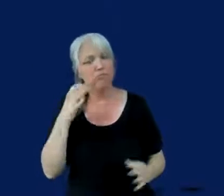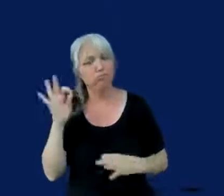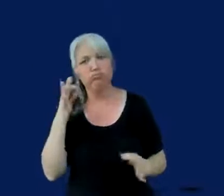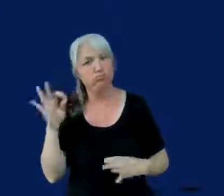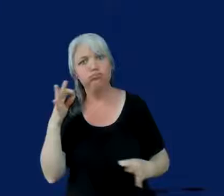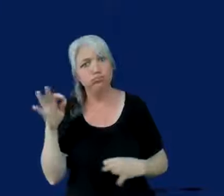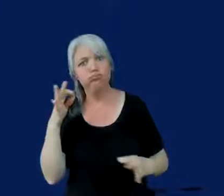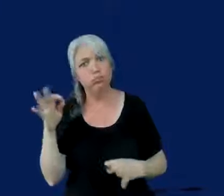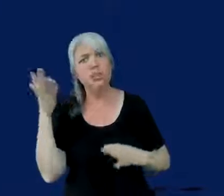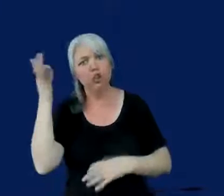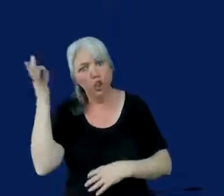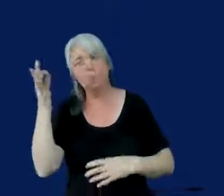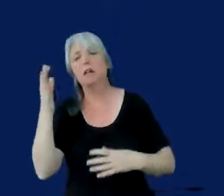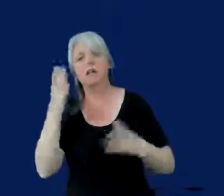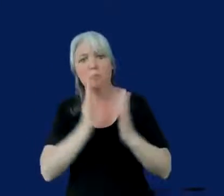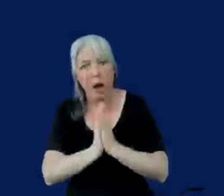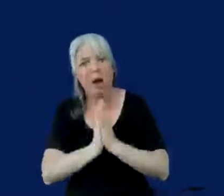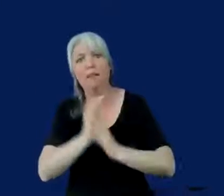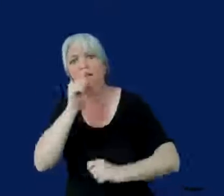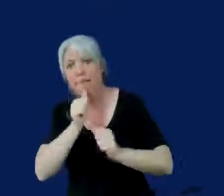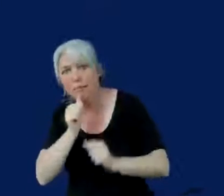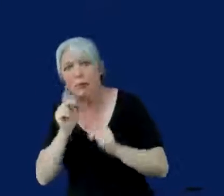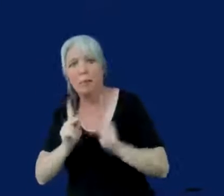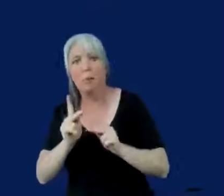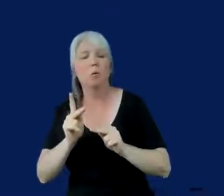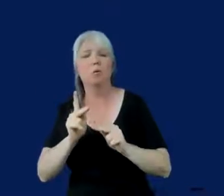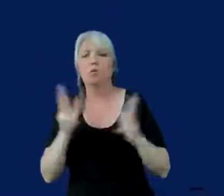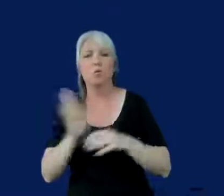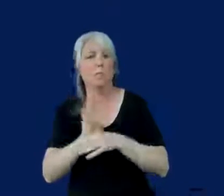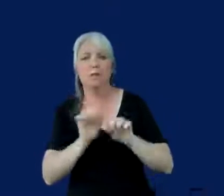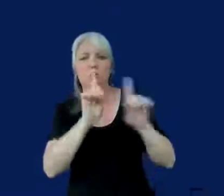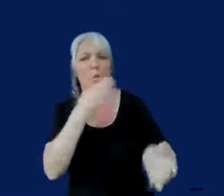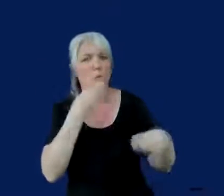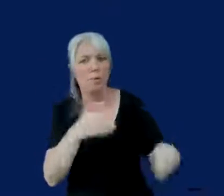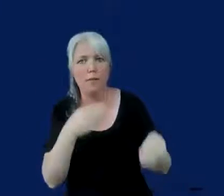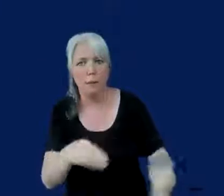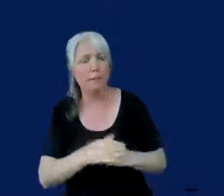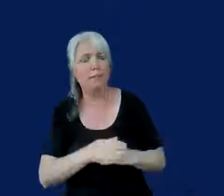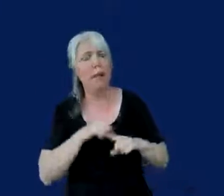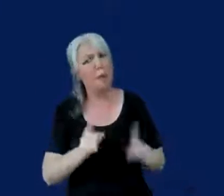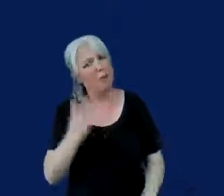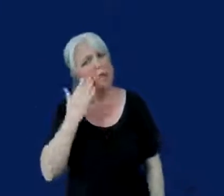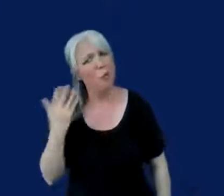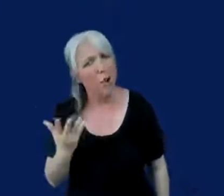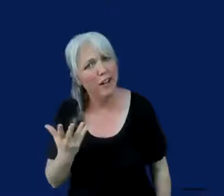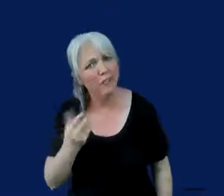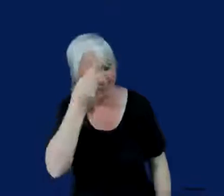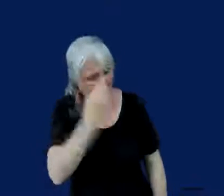with sermons and prayers and suffering people to go grocery shopping. “But you know what?” I told Winn-Dixie.